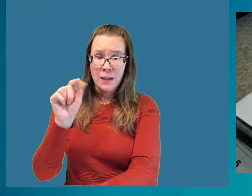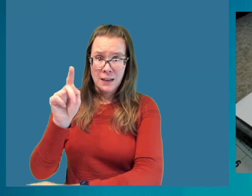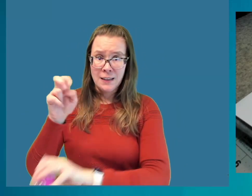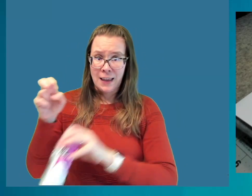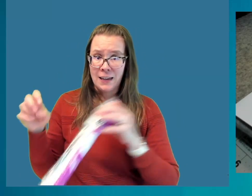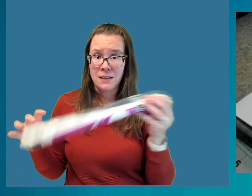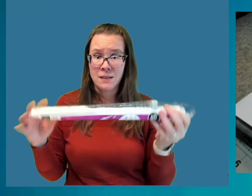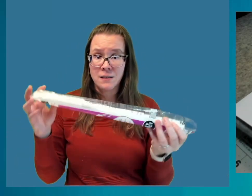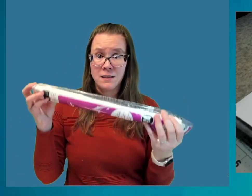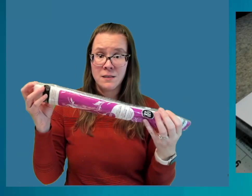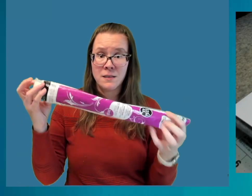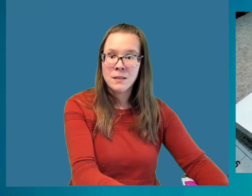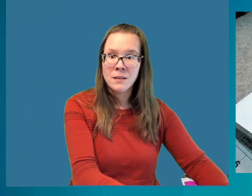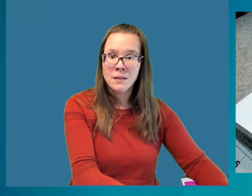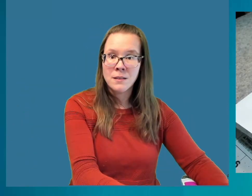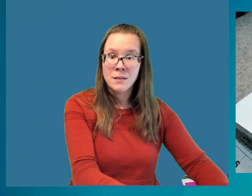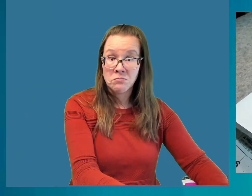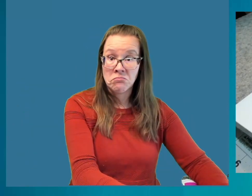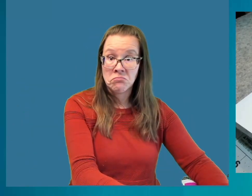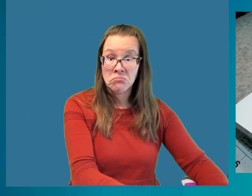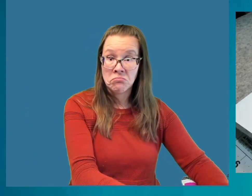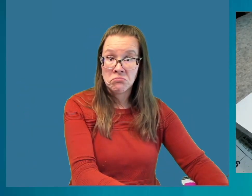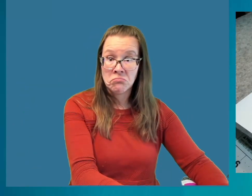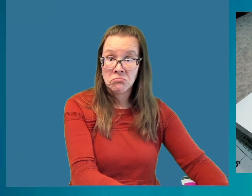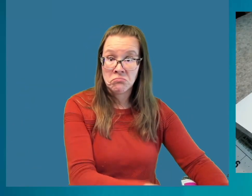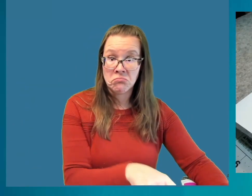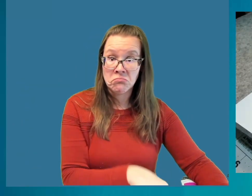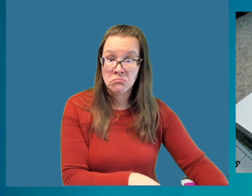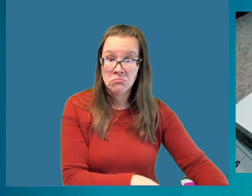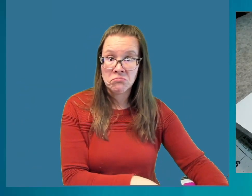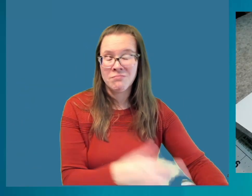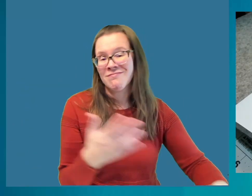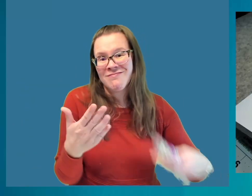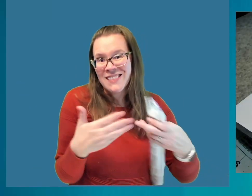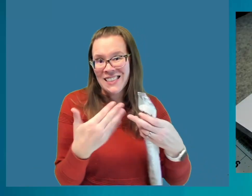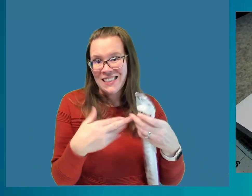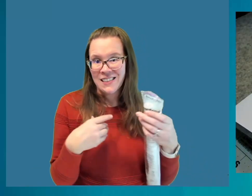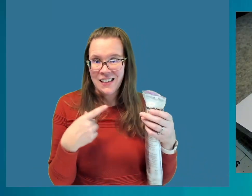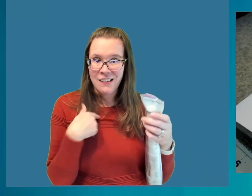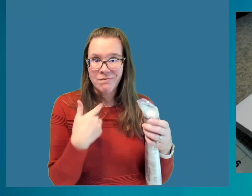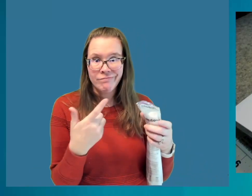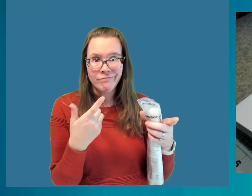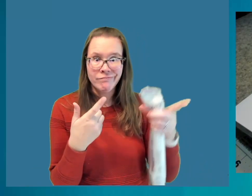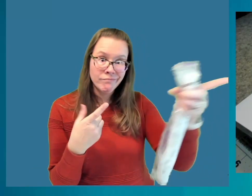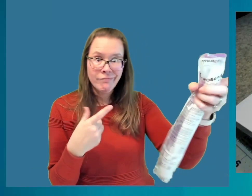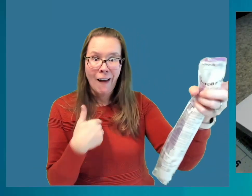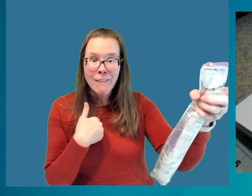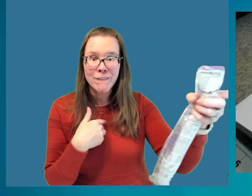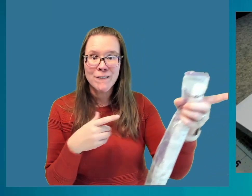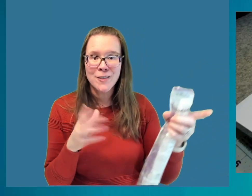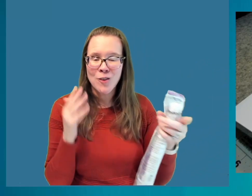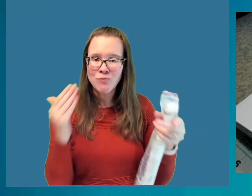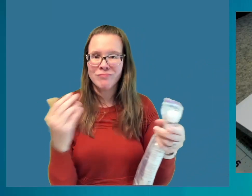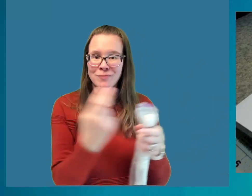Um... and then you just need any kind of double-sided fusible. I have heat 'n bond lite in my cabinet right now,